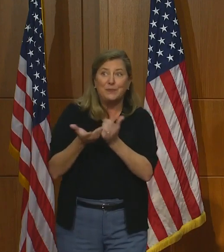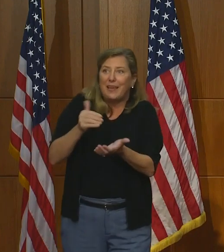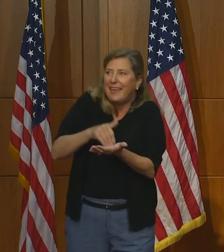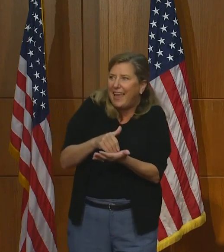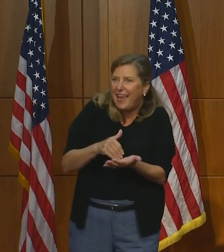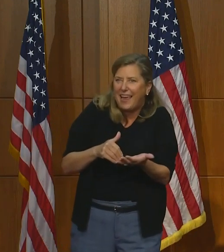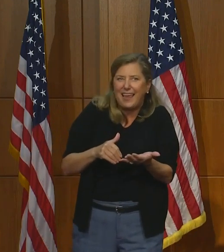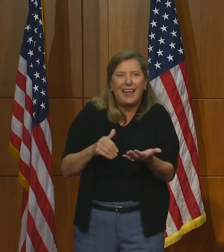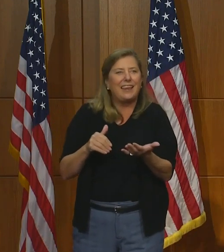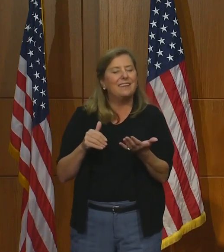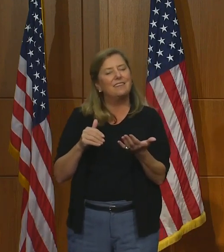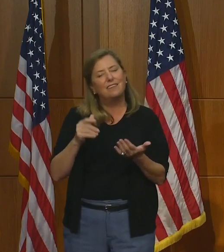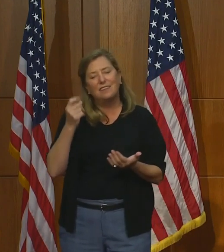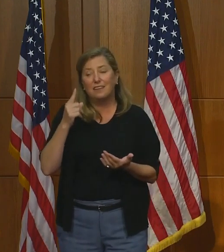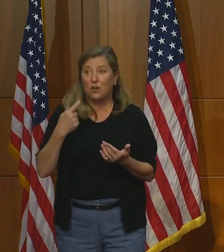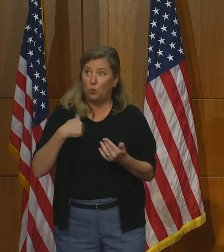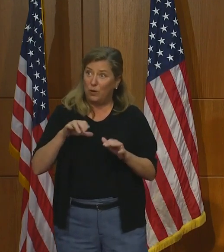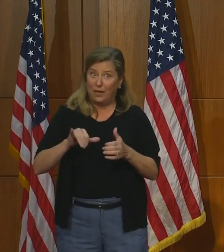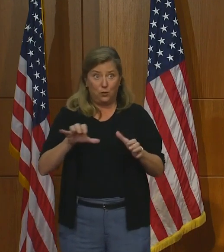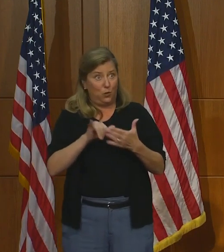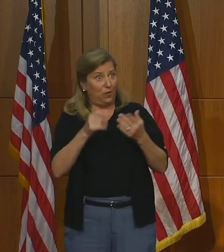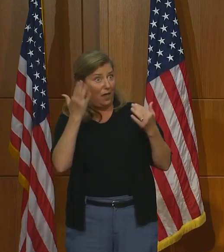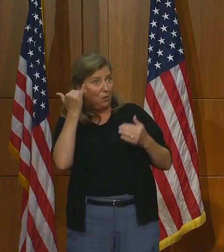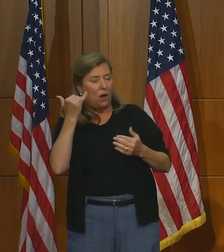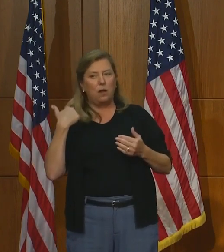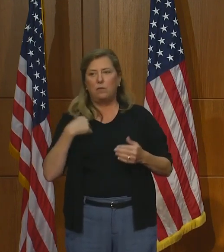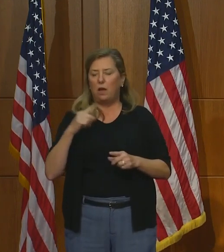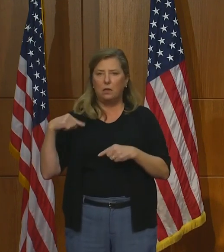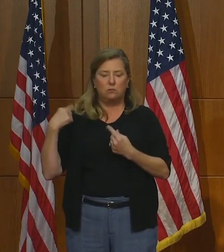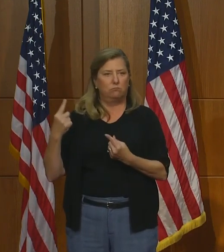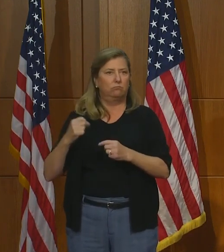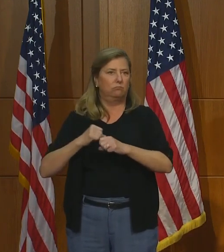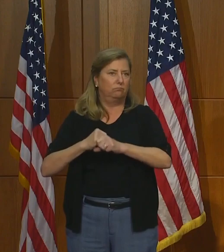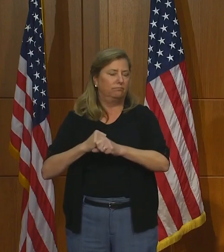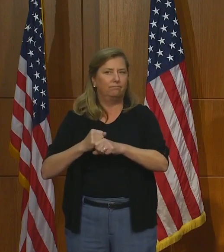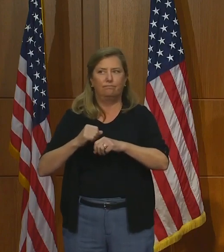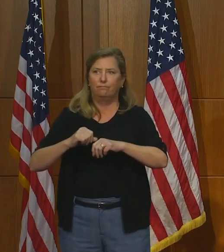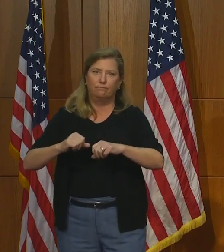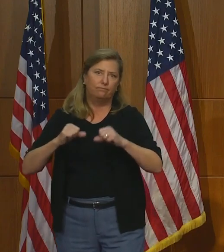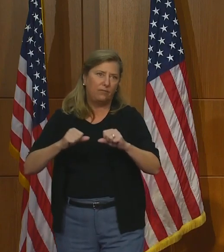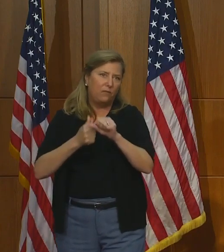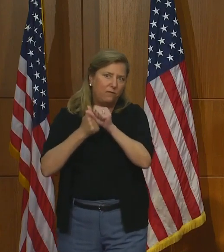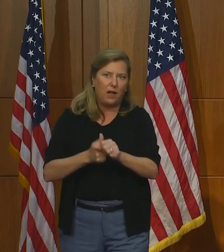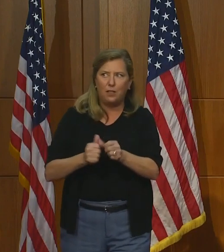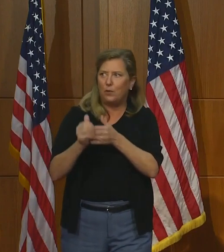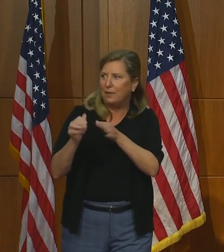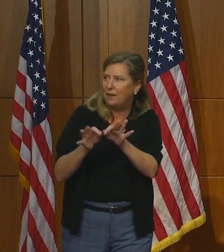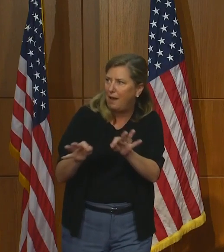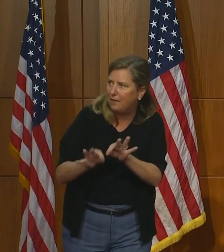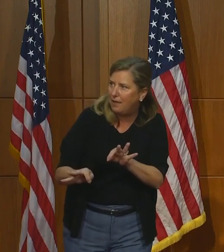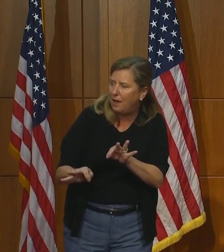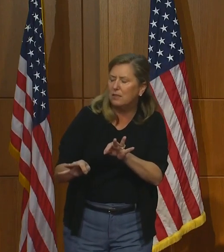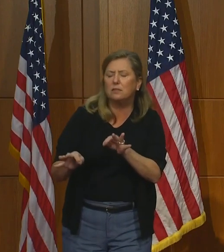SCHOOL GET KNOCKED BACK ON THE ATHLETES FIELDS AND WE AGAIN WE CAN ONLY DO THIS BECAUSE- WE'VE